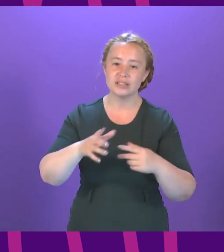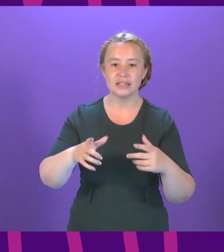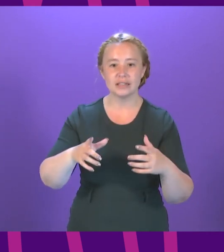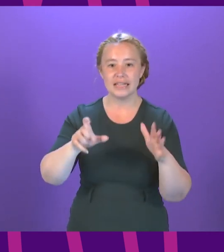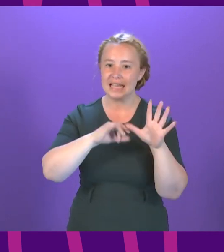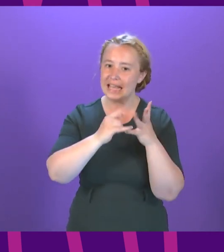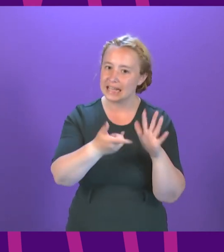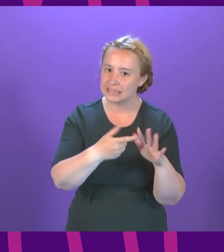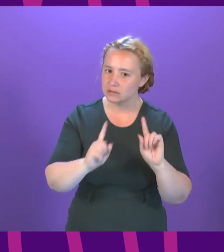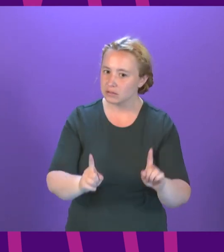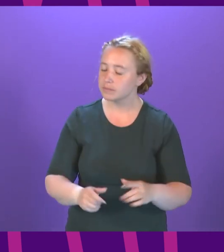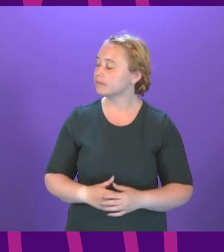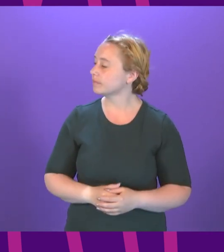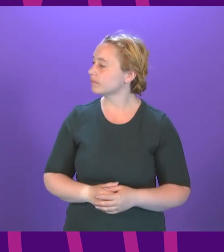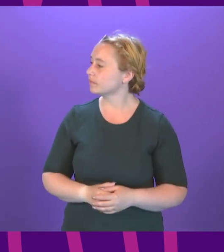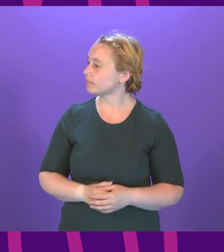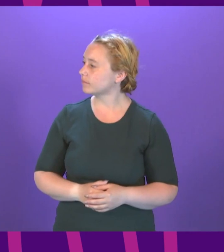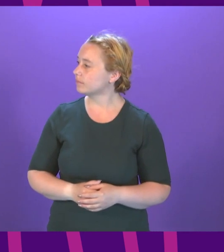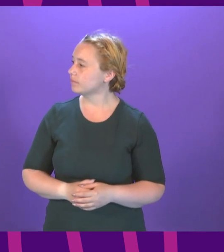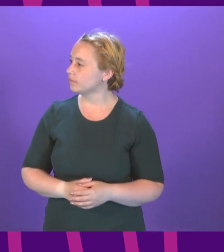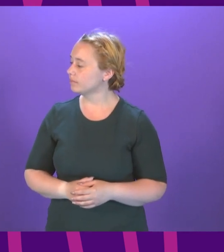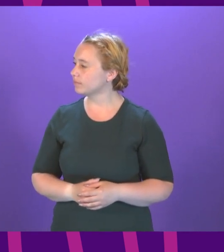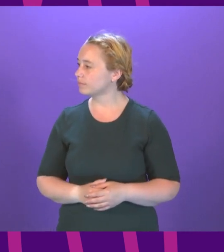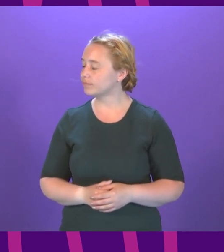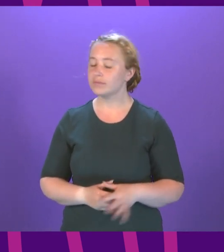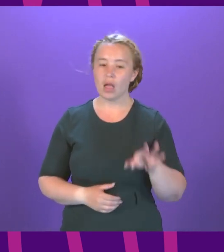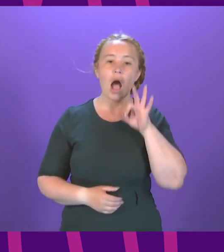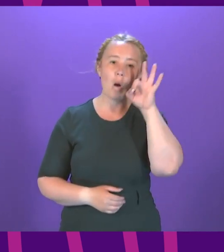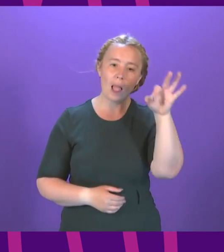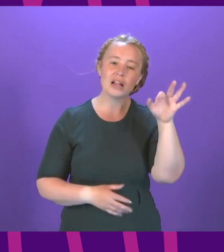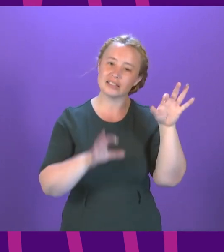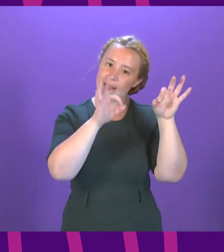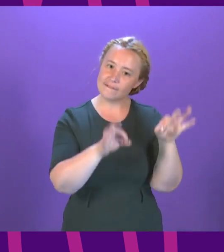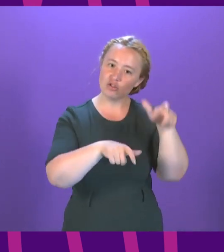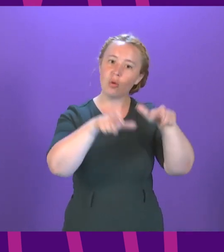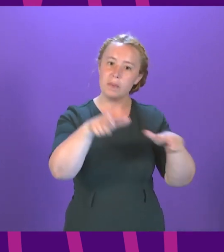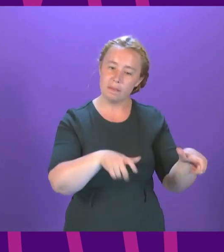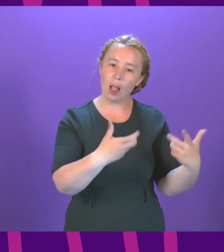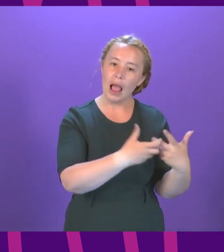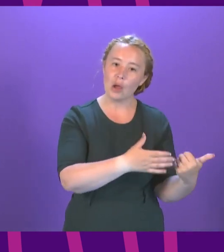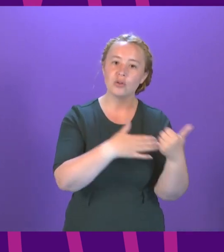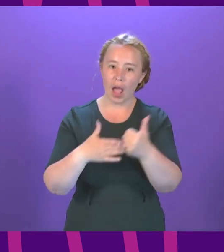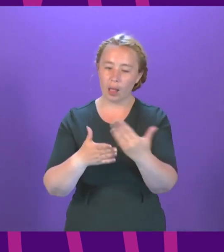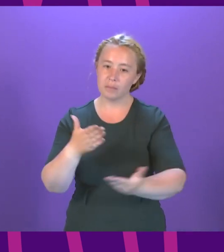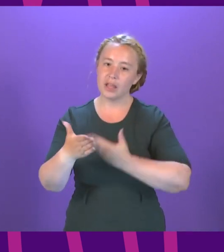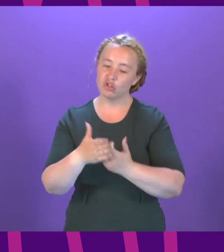I will ask the relevant officials what more can be done to ensure that the